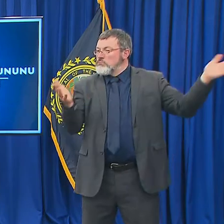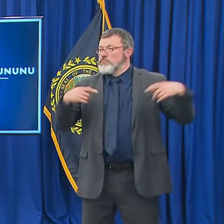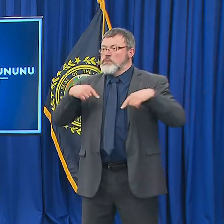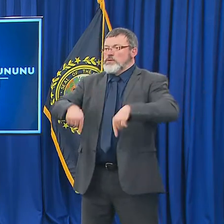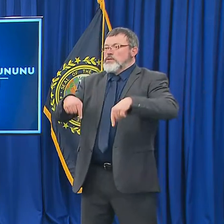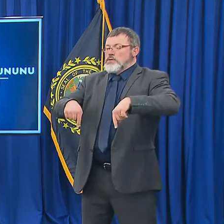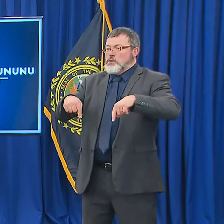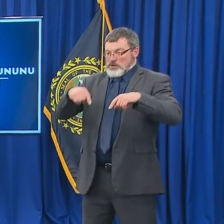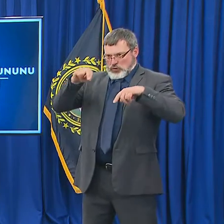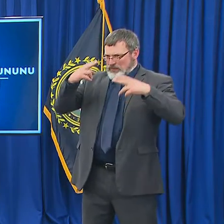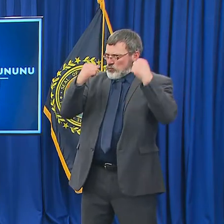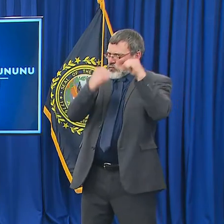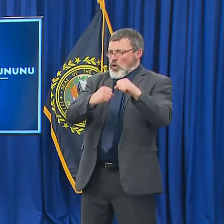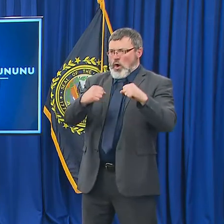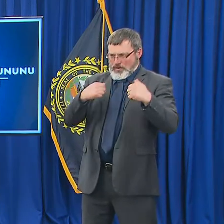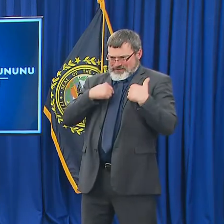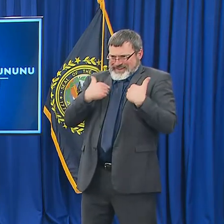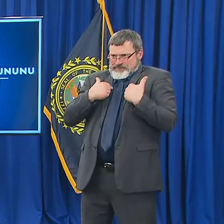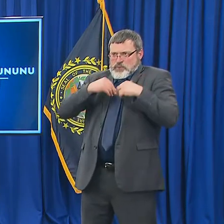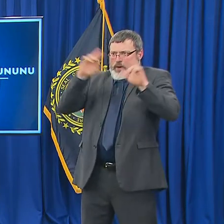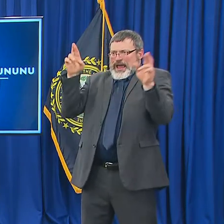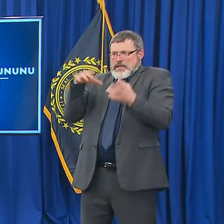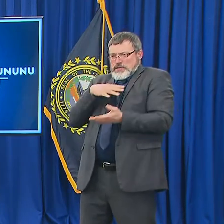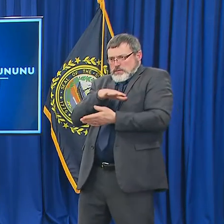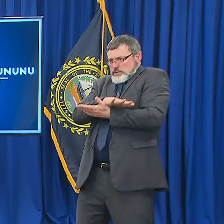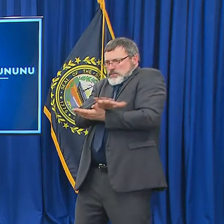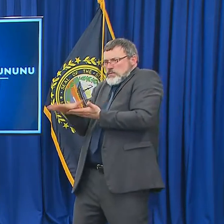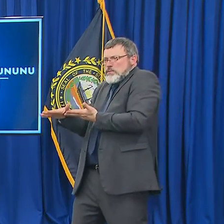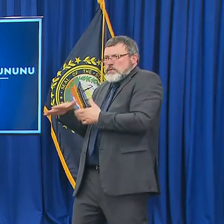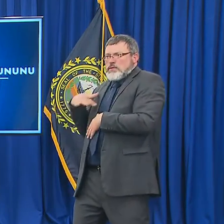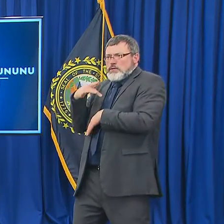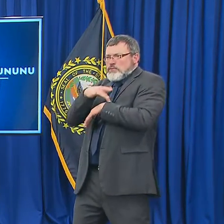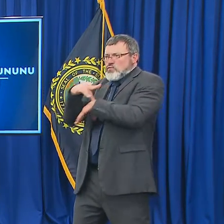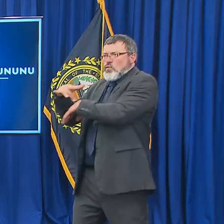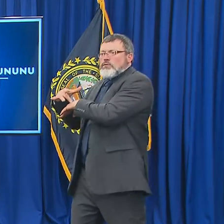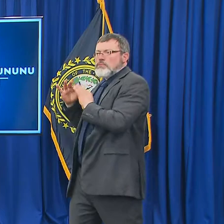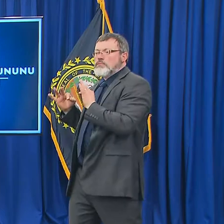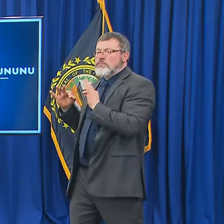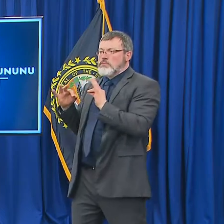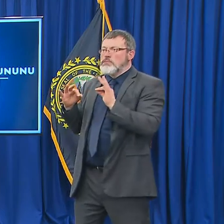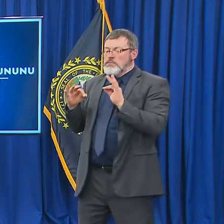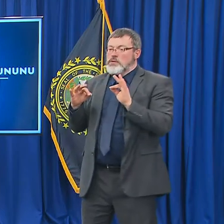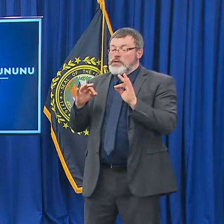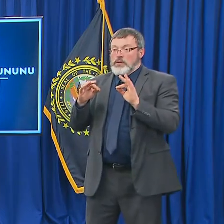contact contract the virus. So a 50 percent rate for resident